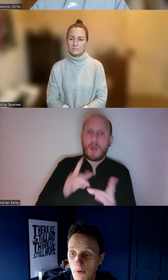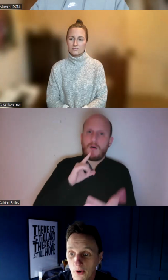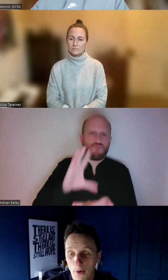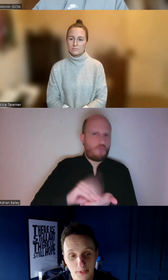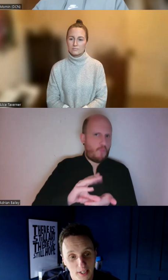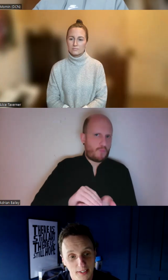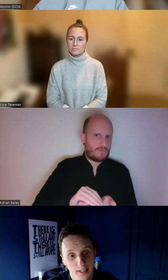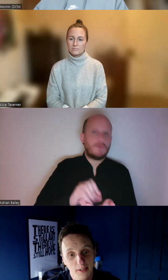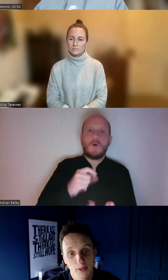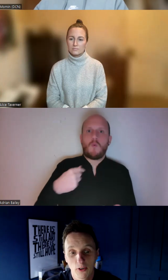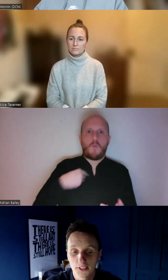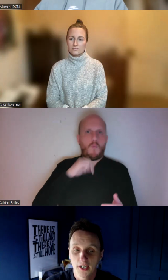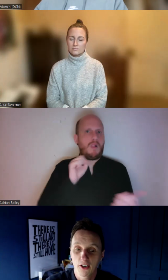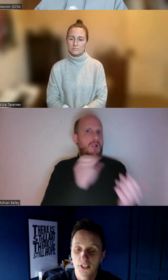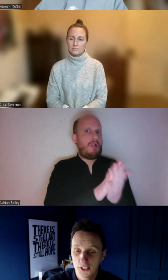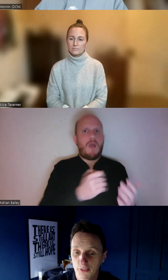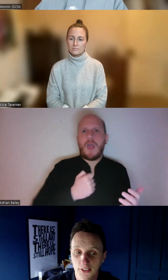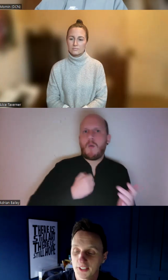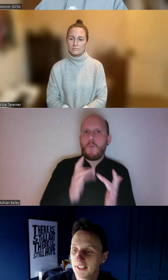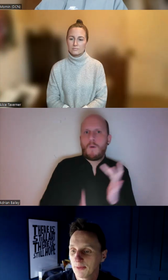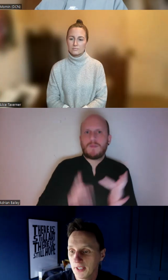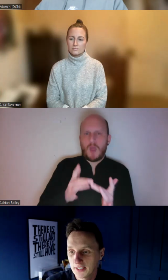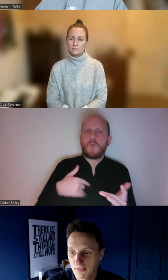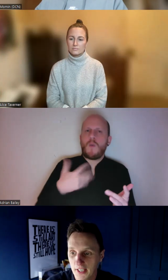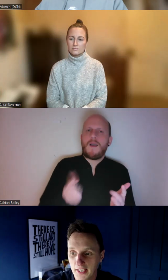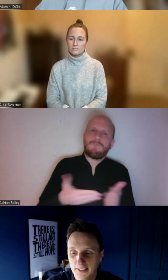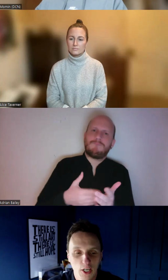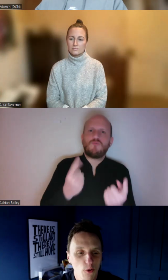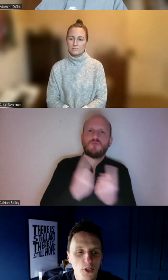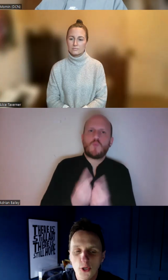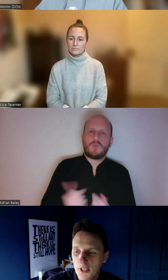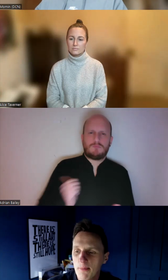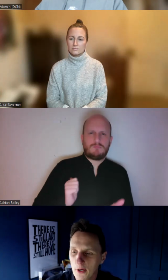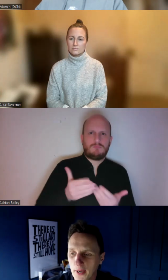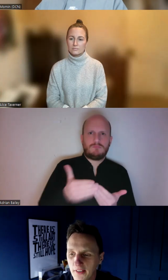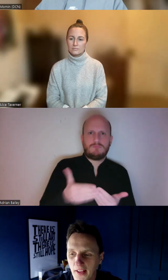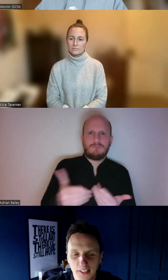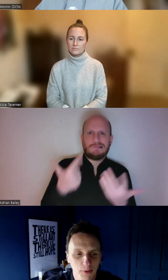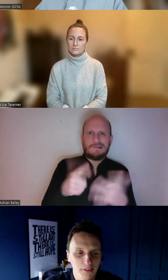on our website alongside our additional resources within seven days. We're usually a bit quicker than that as well.